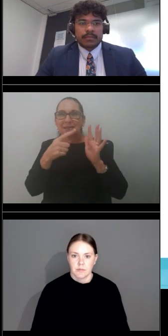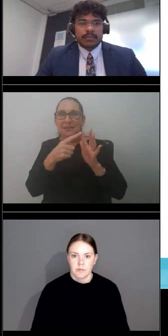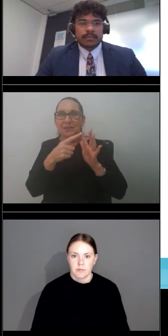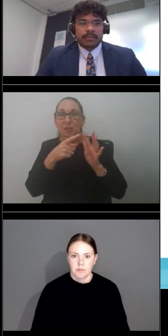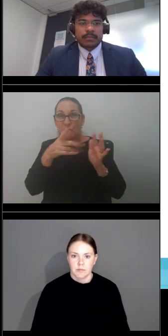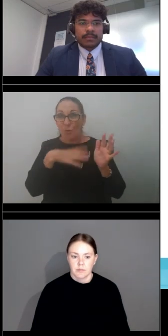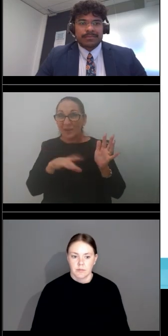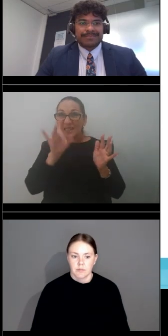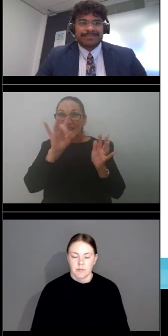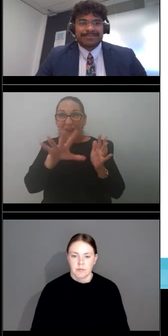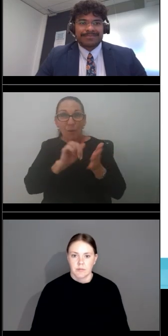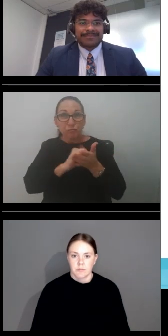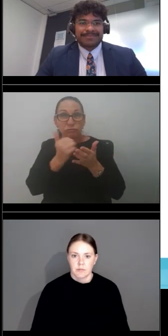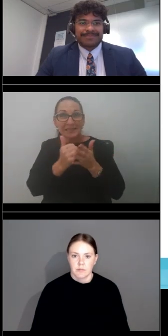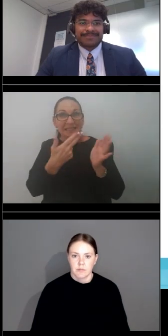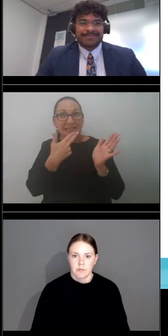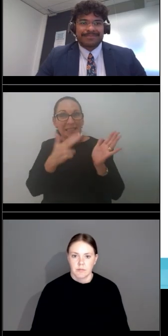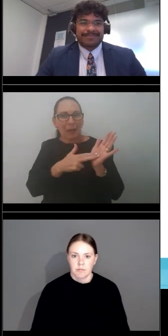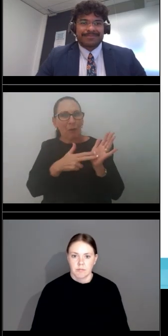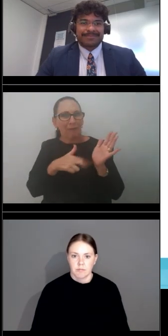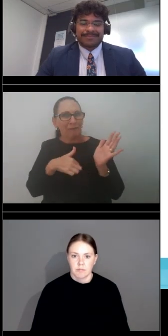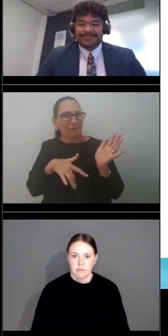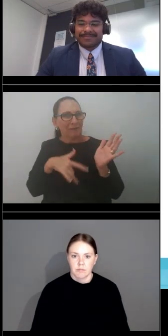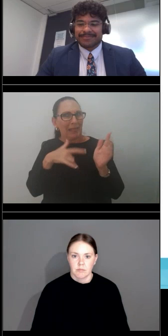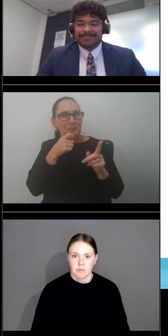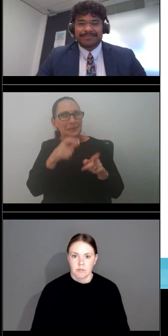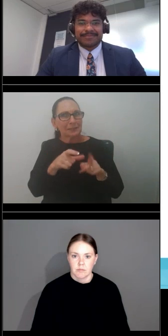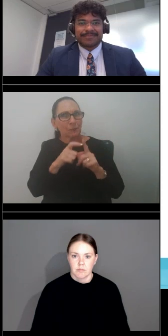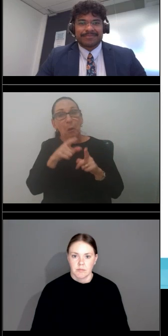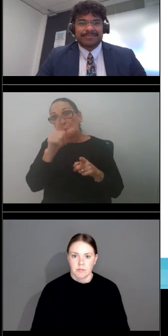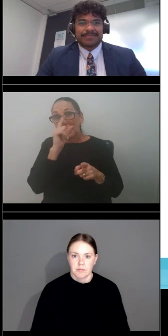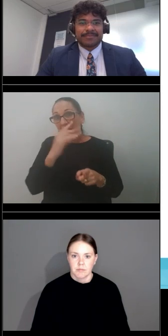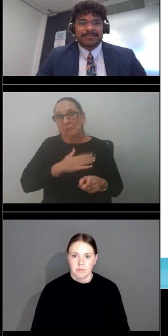good at that kind of thing please feel free to use that template but yeah you can also just reorder